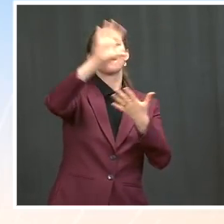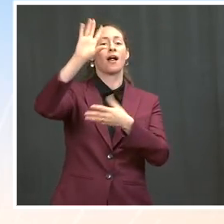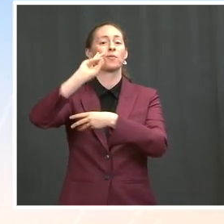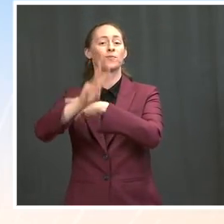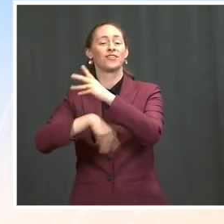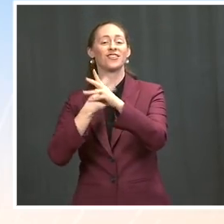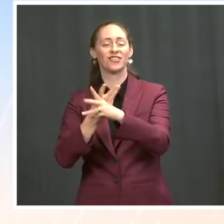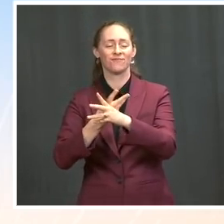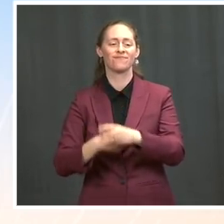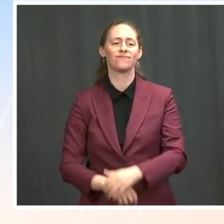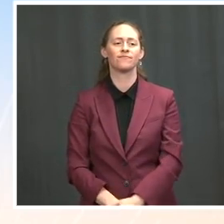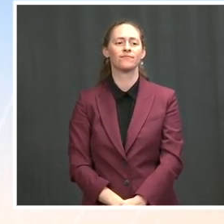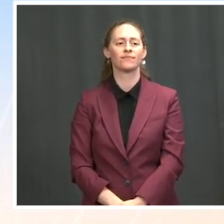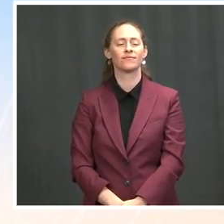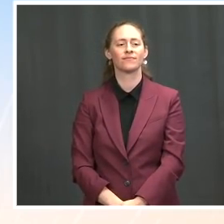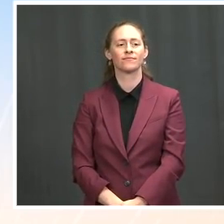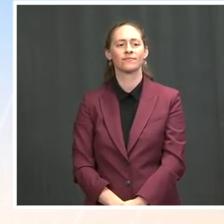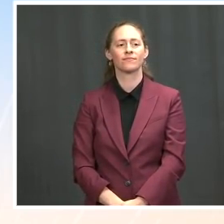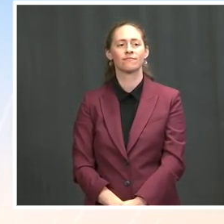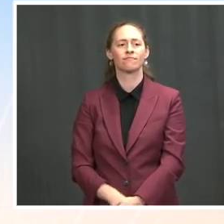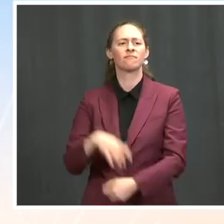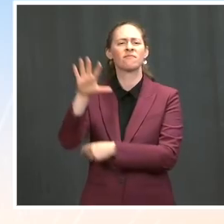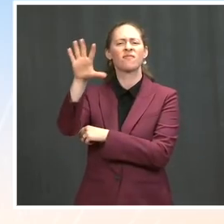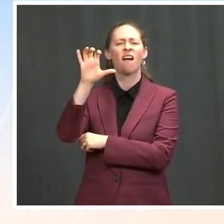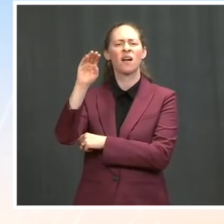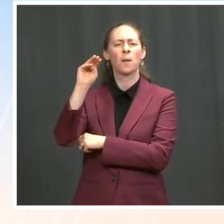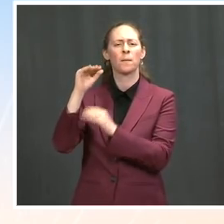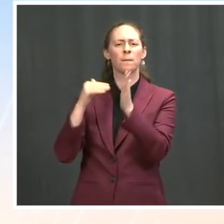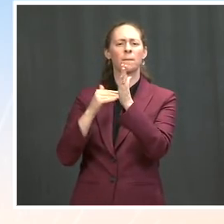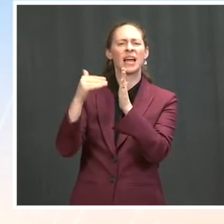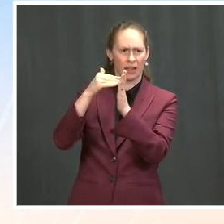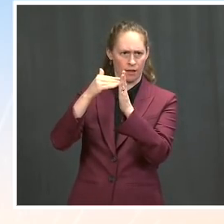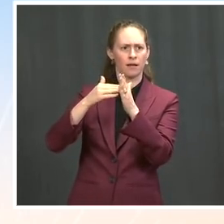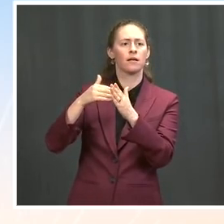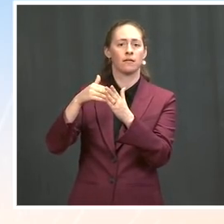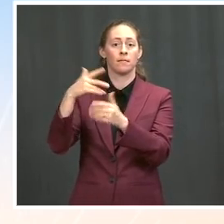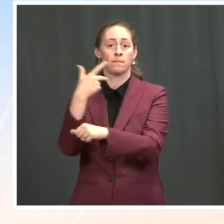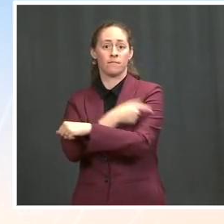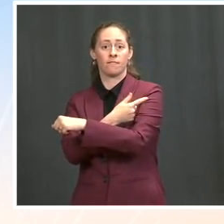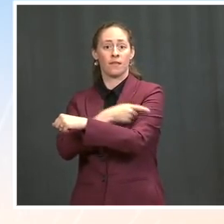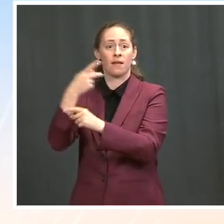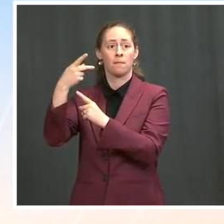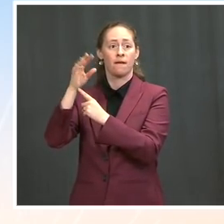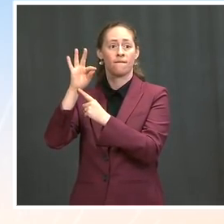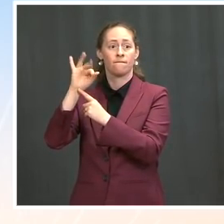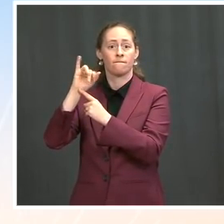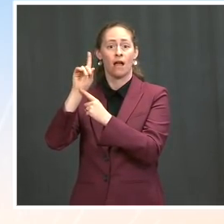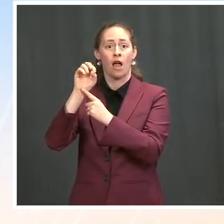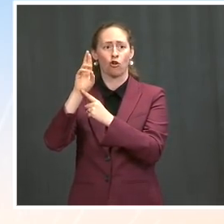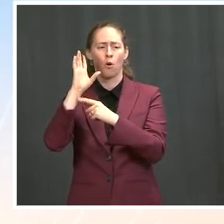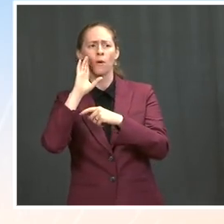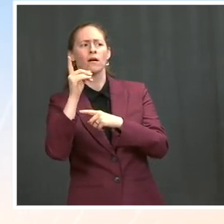half a billion Pfizer doses to donate to 92 low- and middle-income countries and members of the African Union.